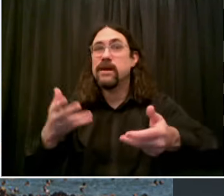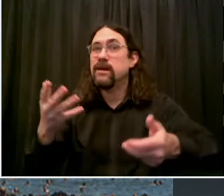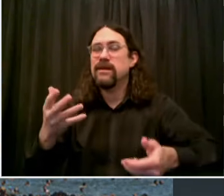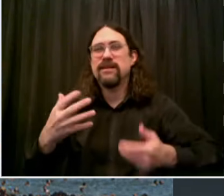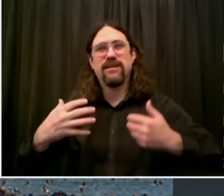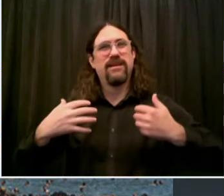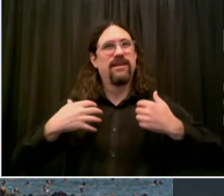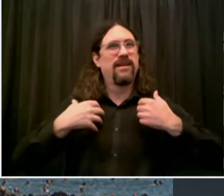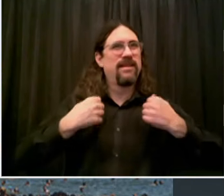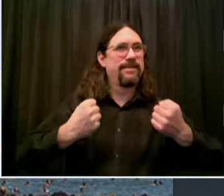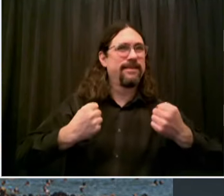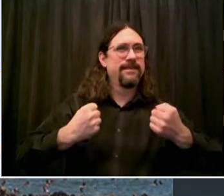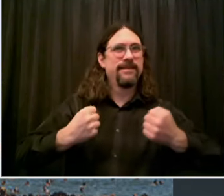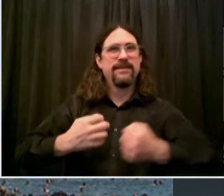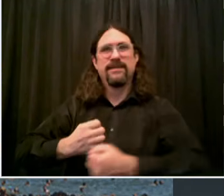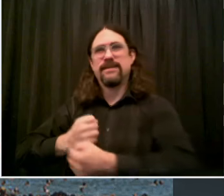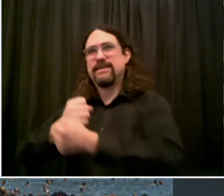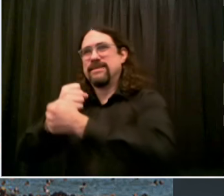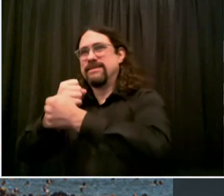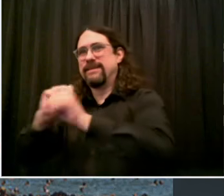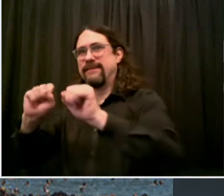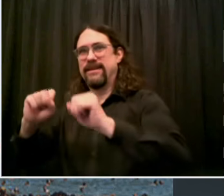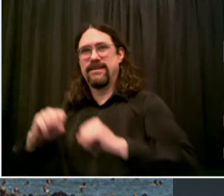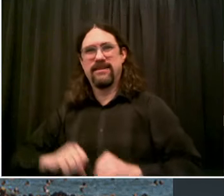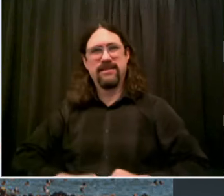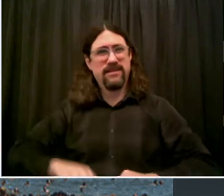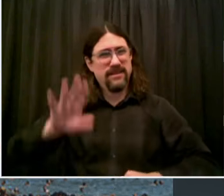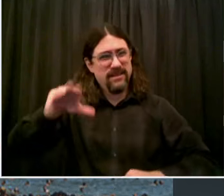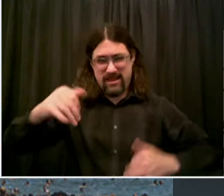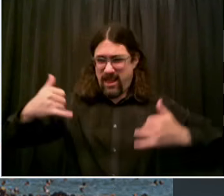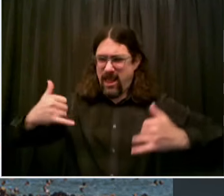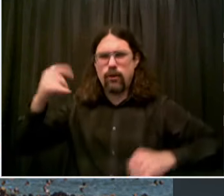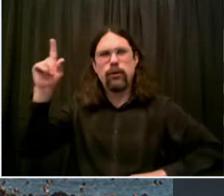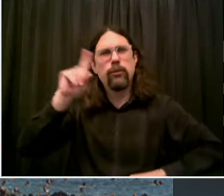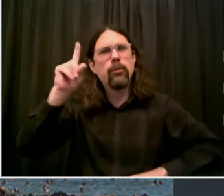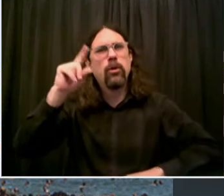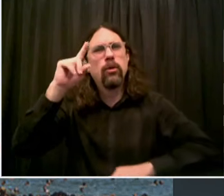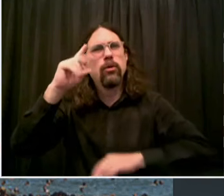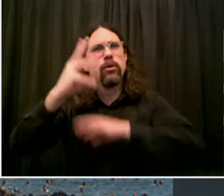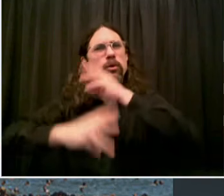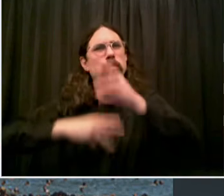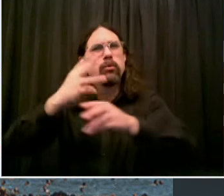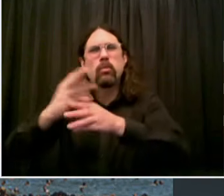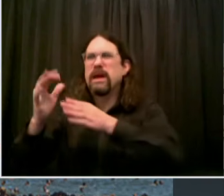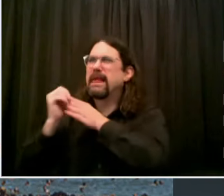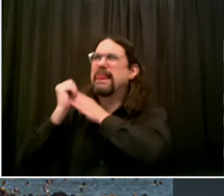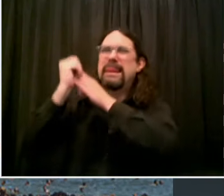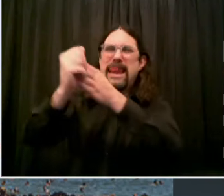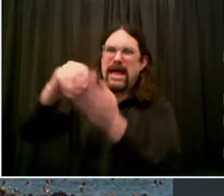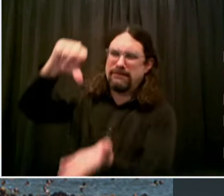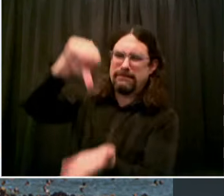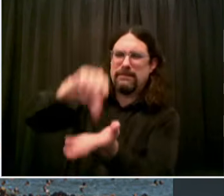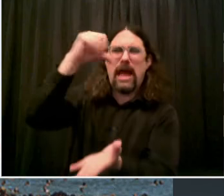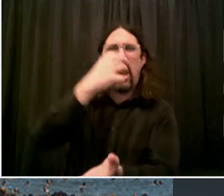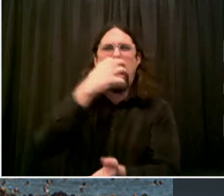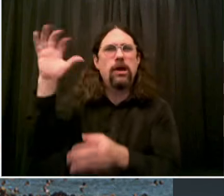PANDEMIC. THE IDEA IS TO PUT HEALTH AND SAFETY FIRST.